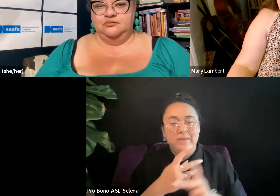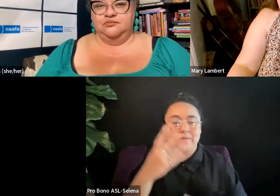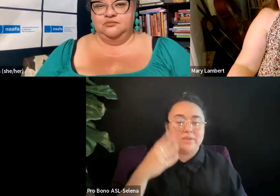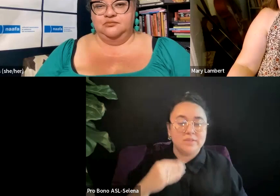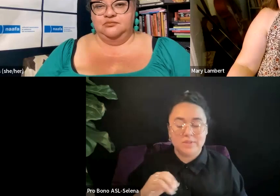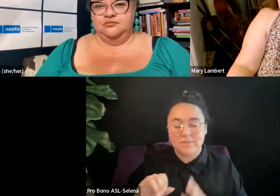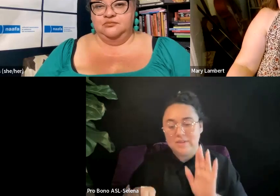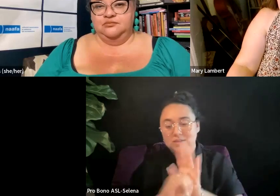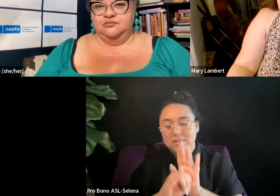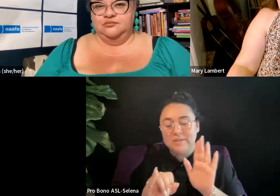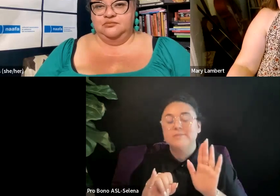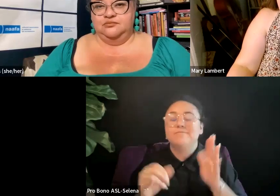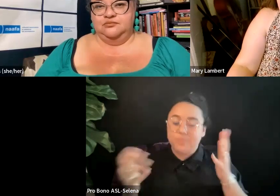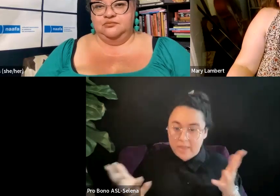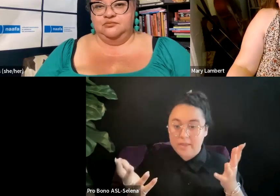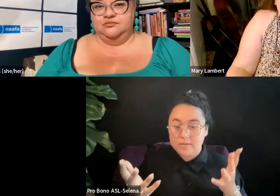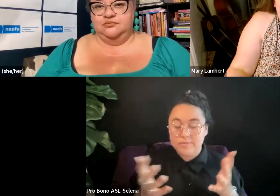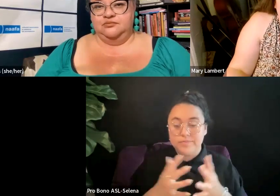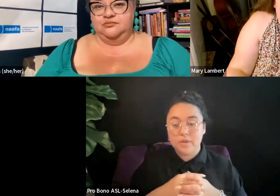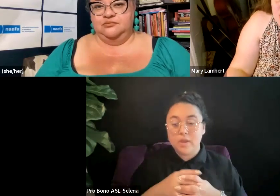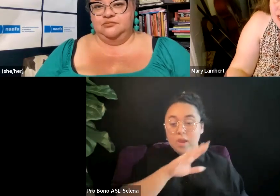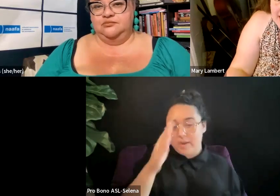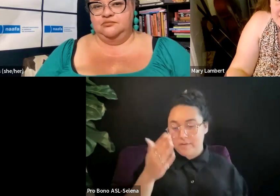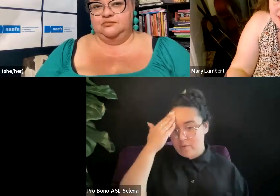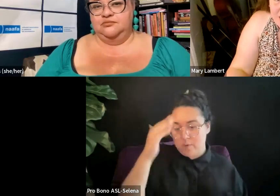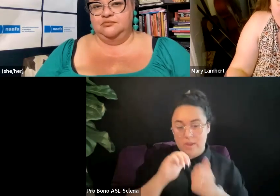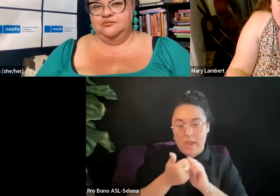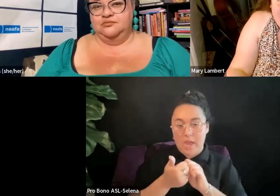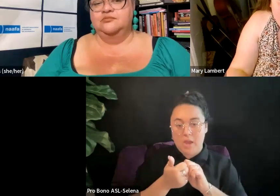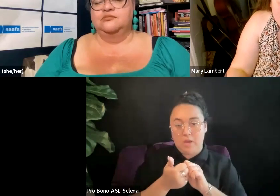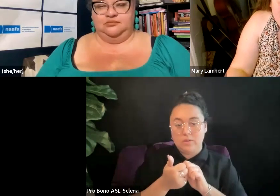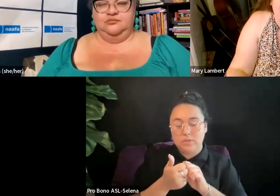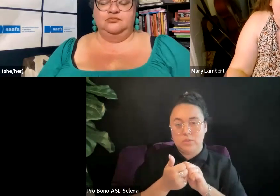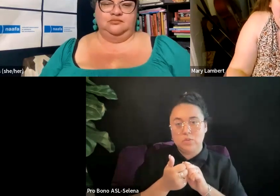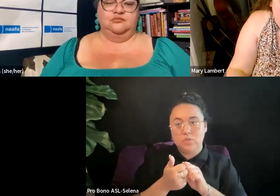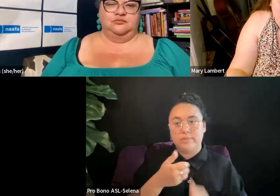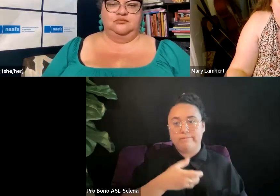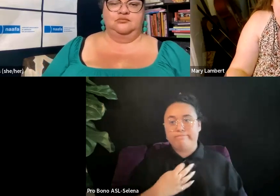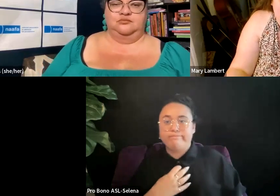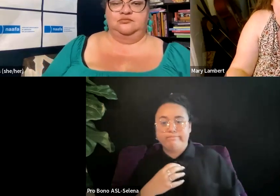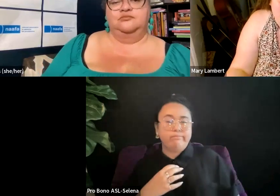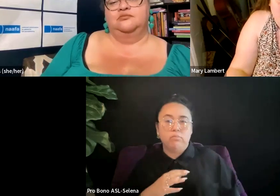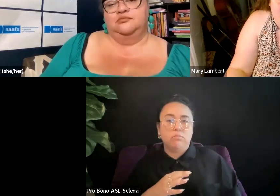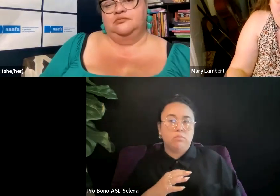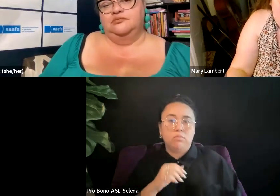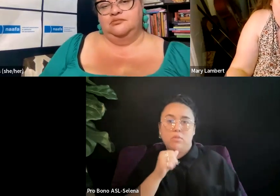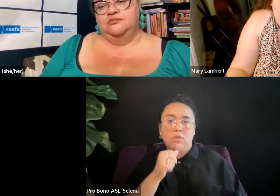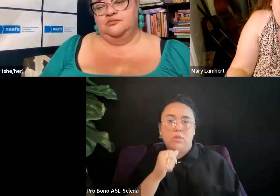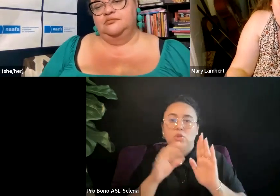And so I never knew how to turn any of that off. I couldn't be selective about what I wanted to share or talk about.